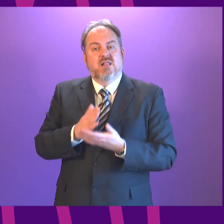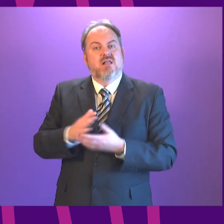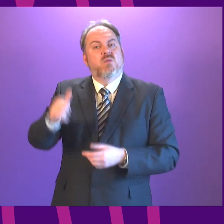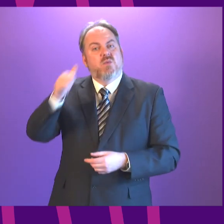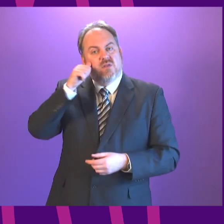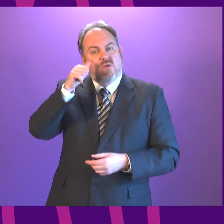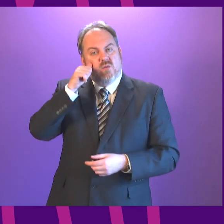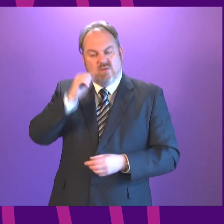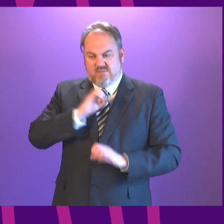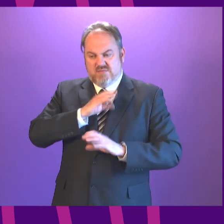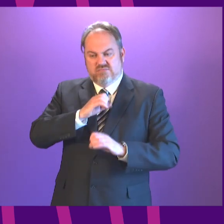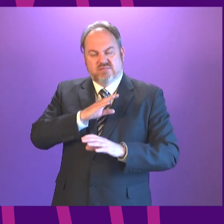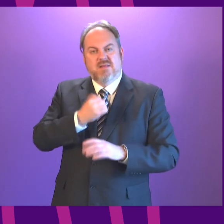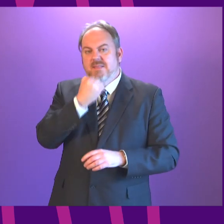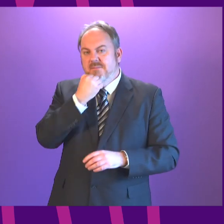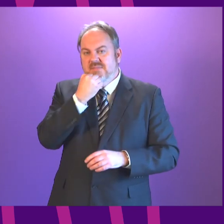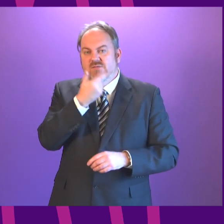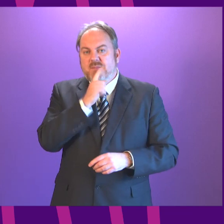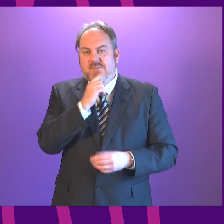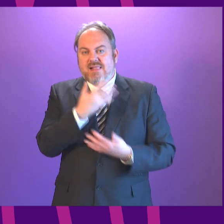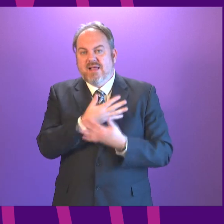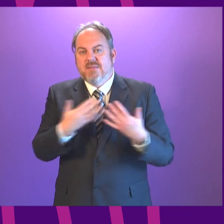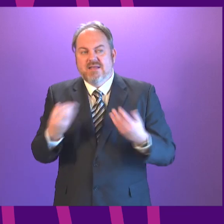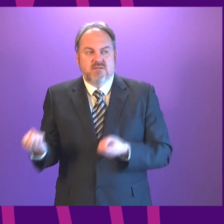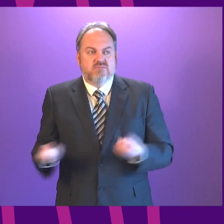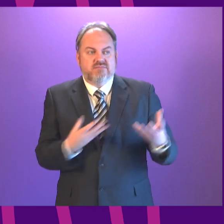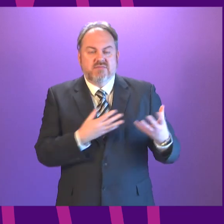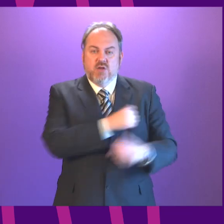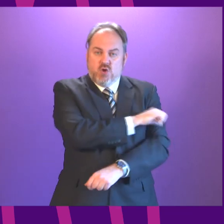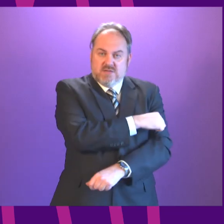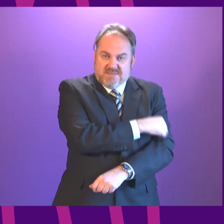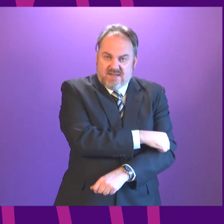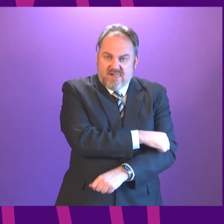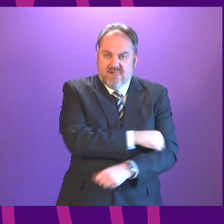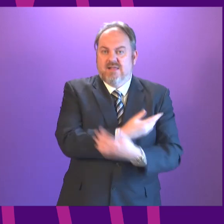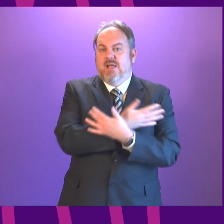today for people in hospital and in intensive care, they are significantly below overall